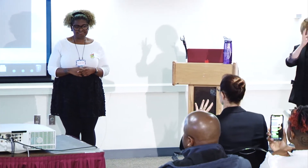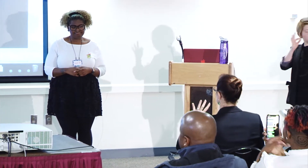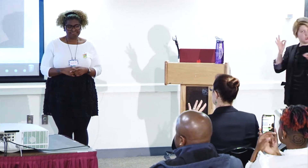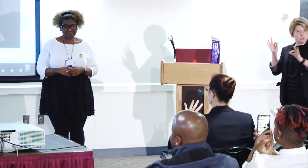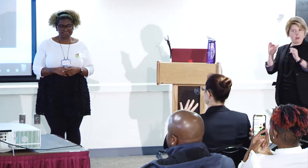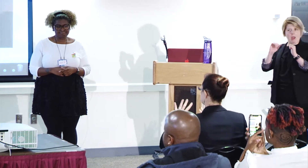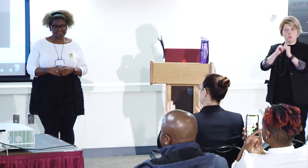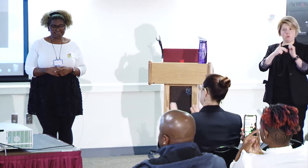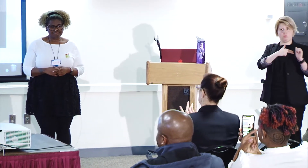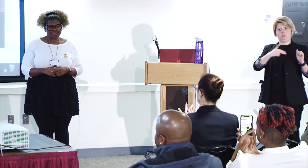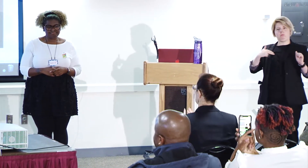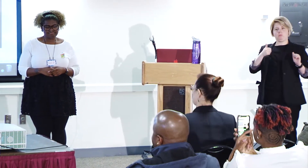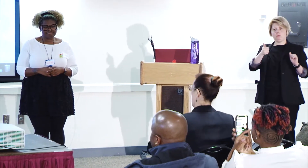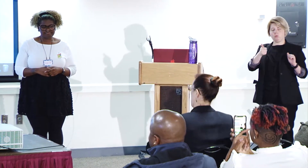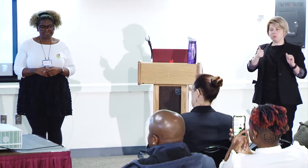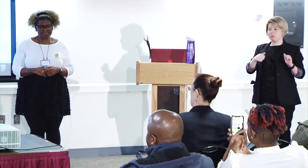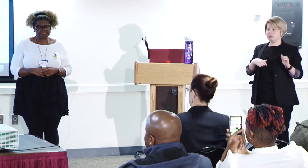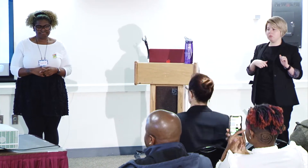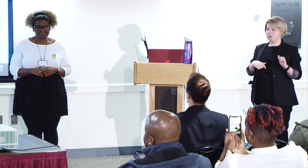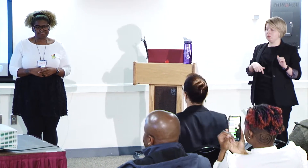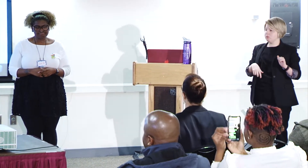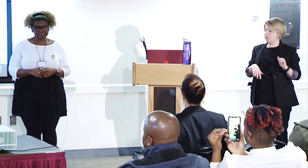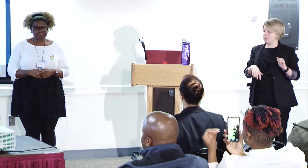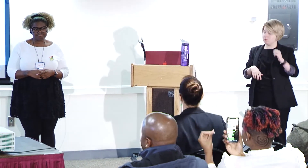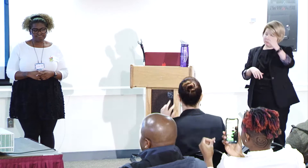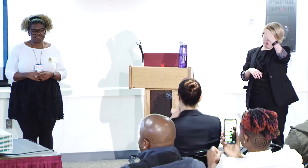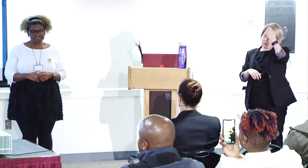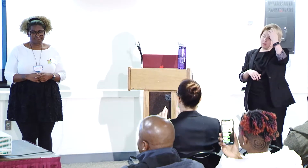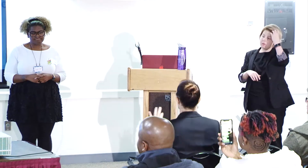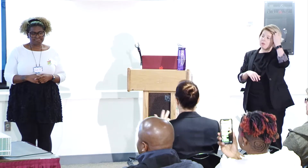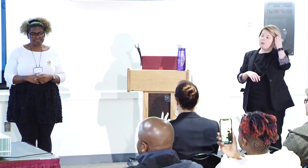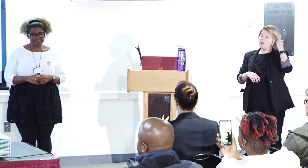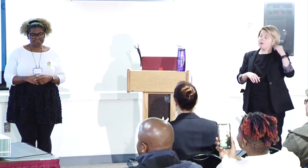I guess, if you'll forgive the hopefully very short follow-up,